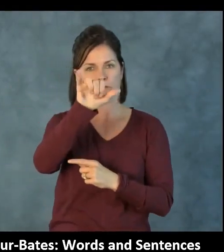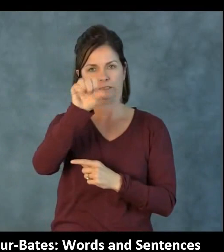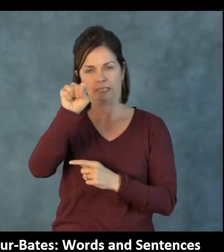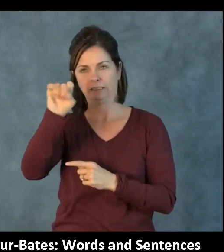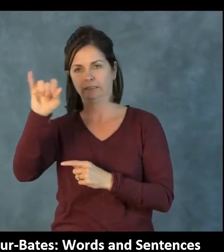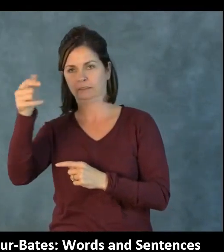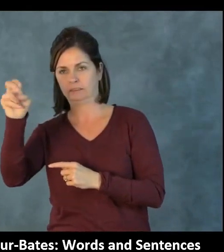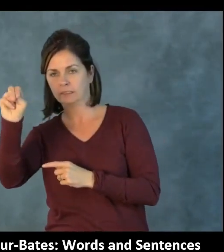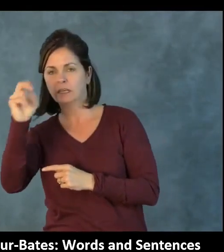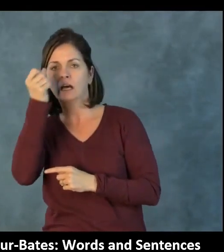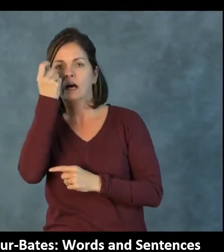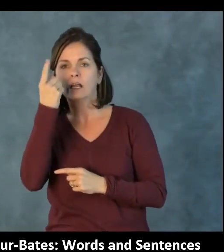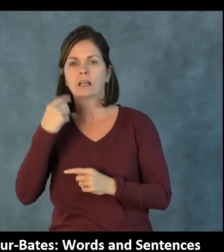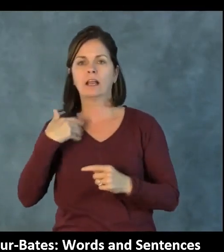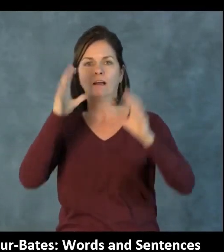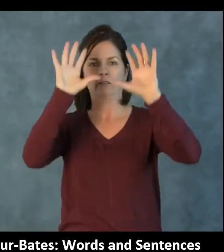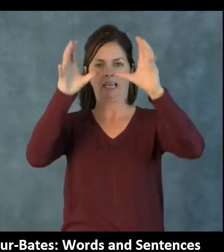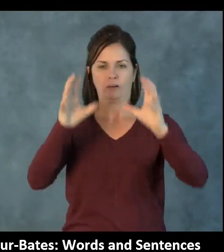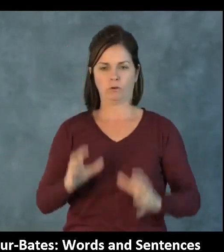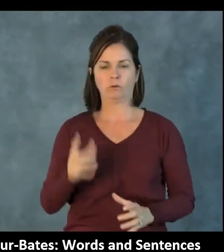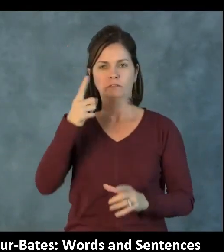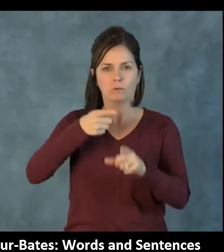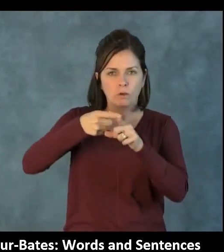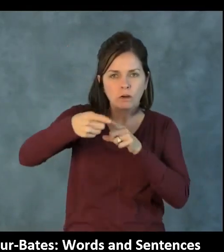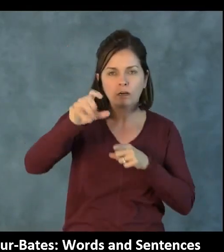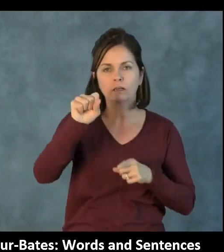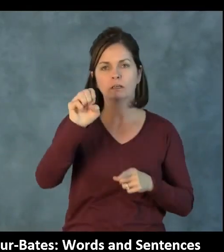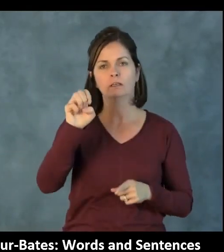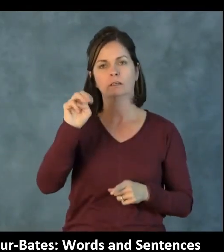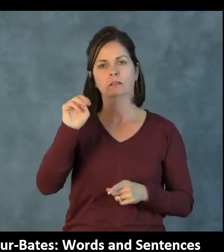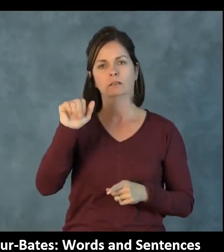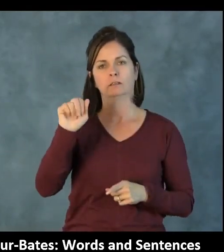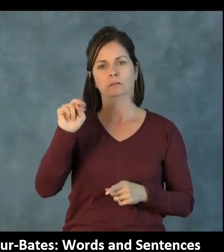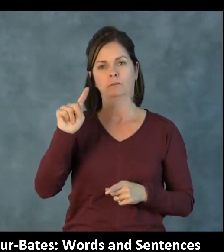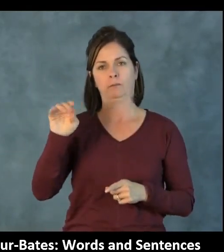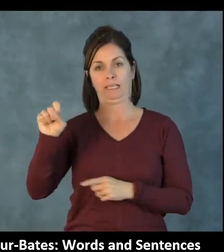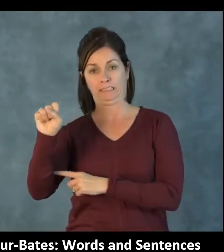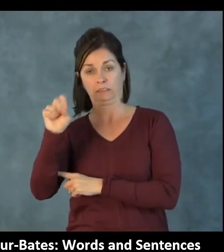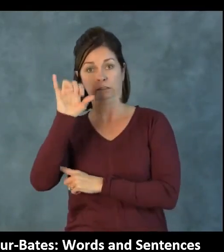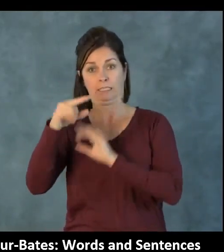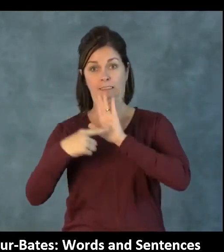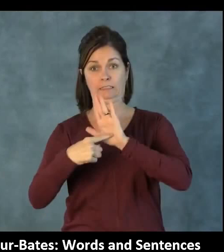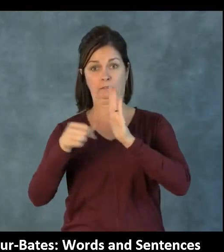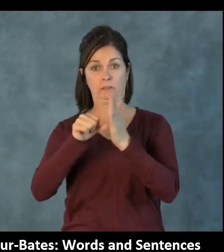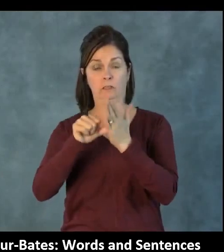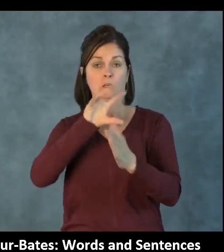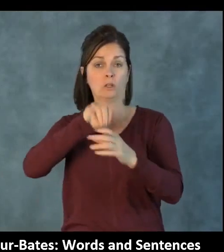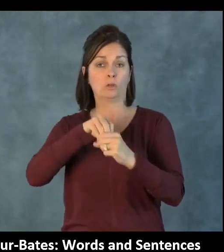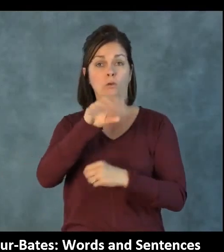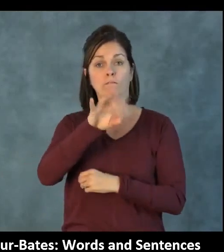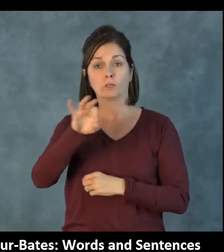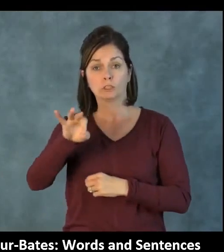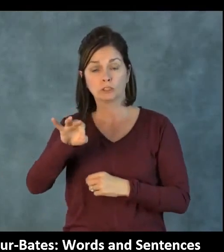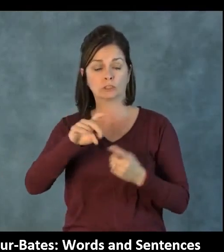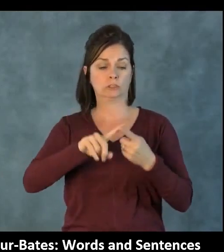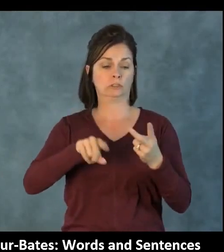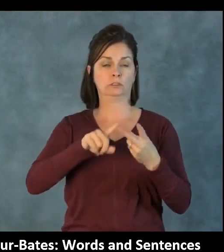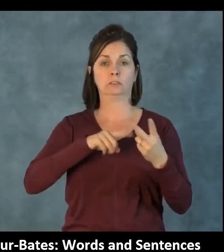semantic categories with this sample page showing Furniture and Rooms, and Outside Things,